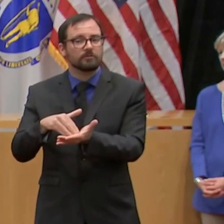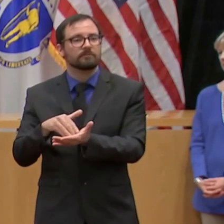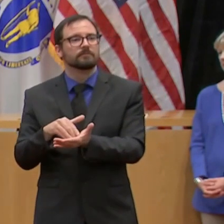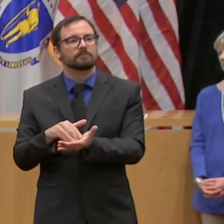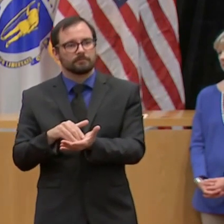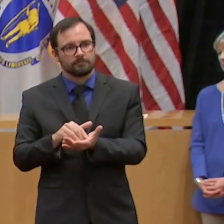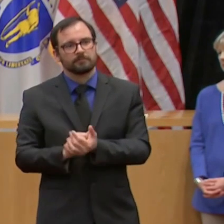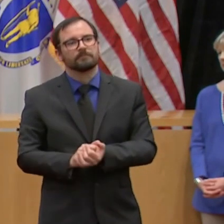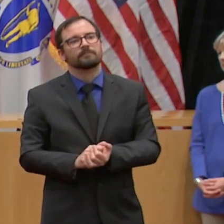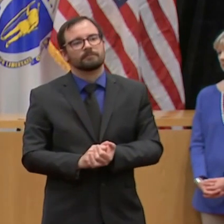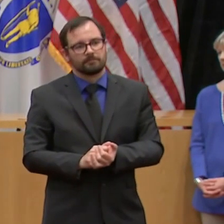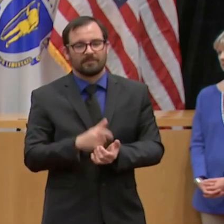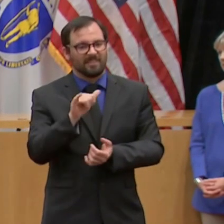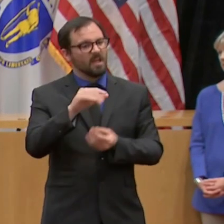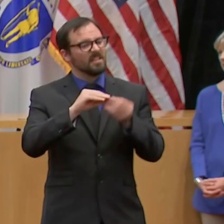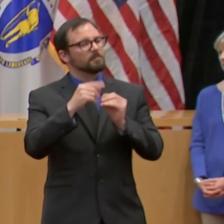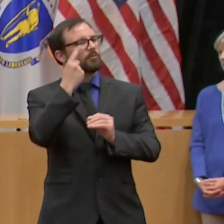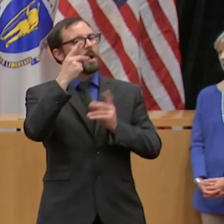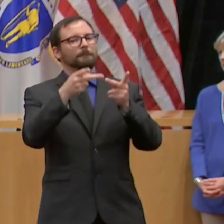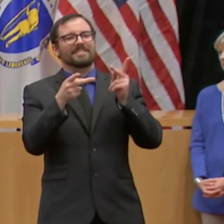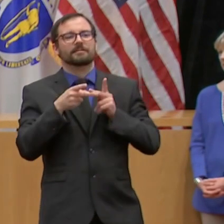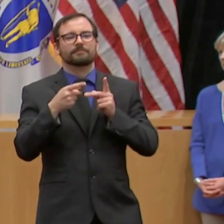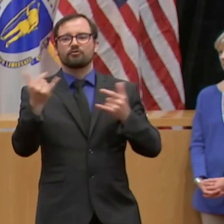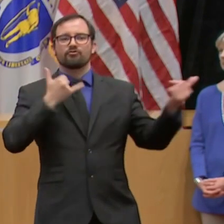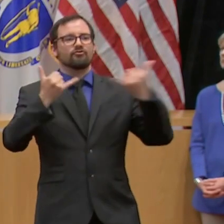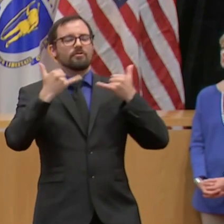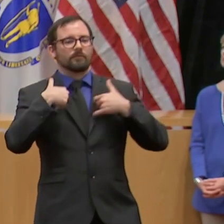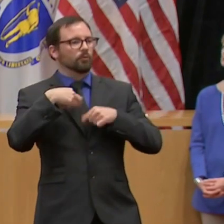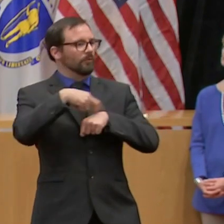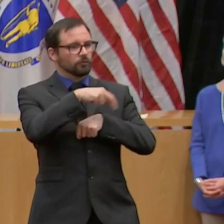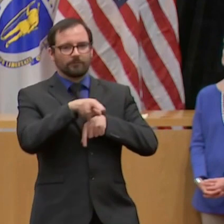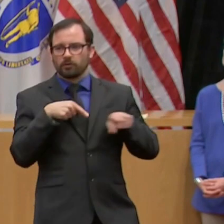TRIAGE CALLS TO LOCAL RAPE CRISIS CENTER HOTLINES CREATES A NUMBER FOR ANY VICTIM OF